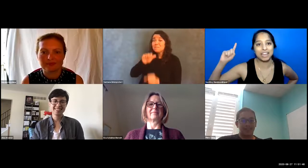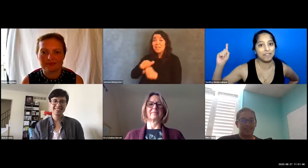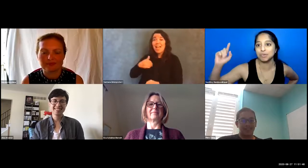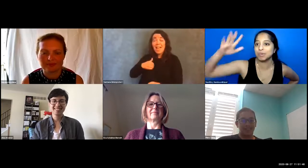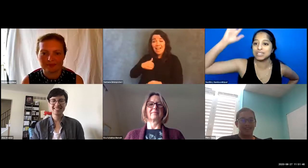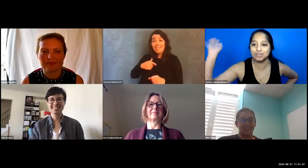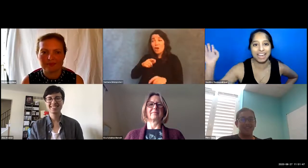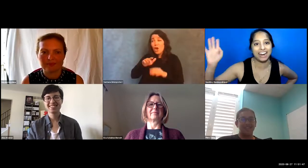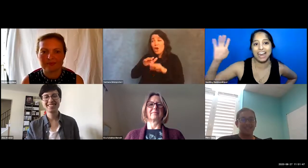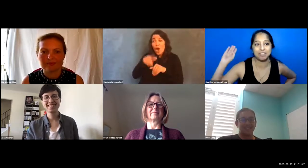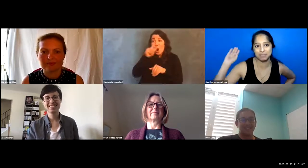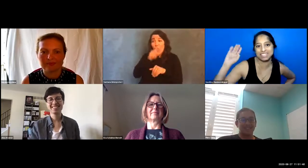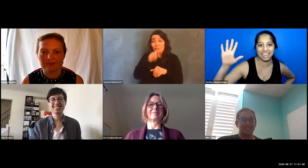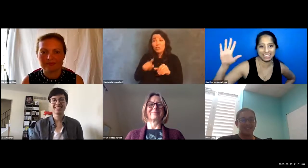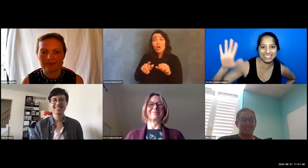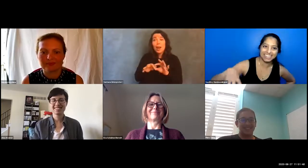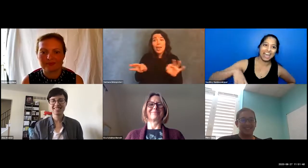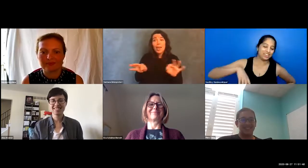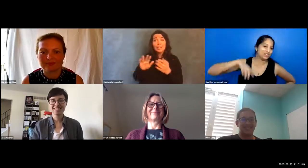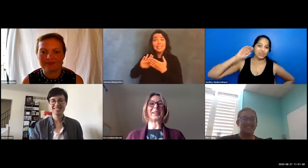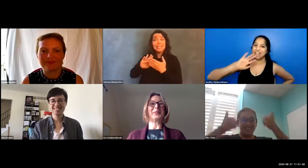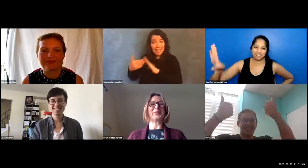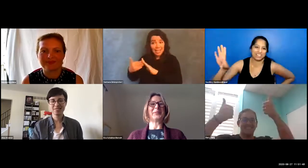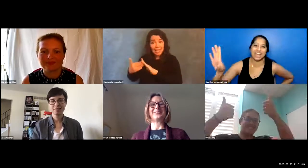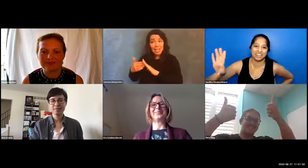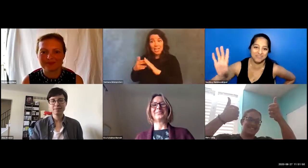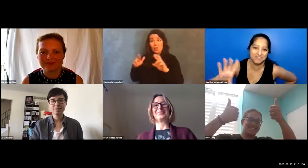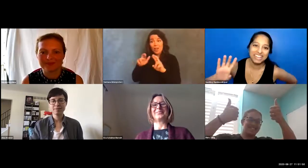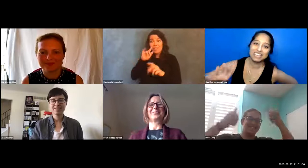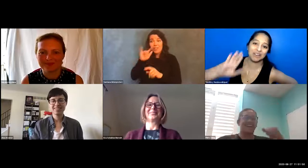If anyone wants to do that I have it designed. I just don't have the time.